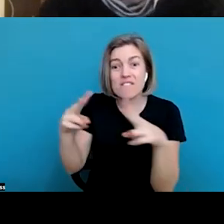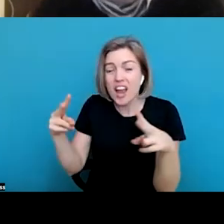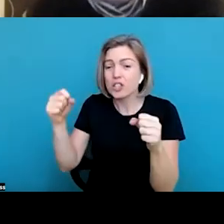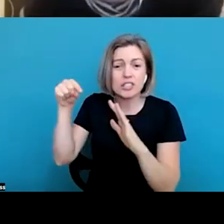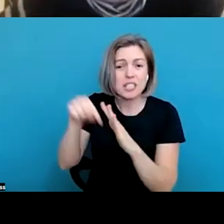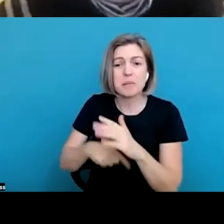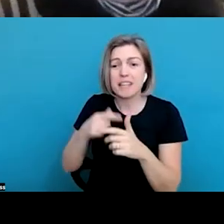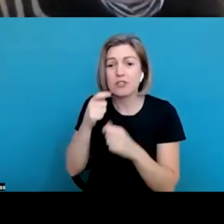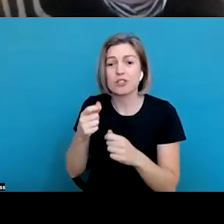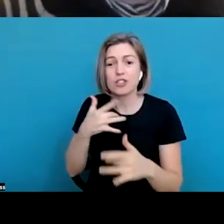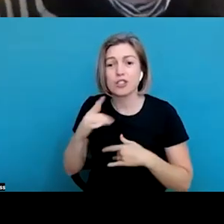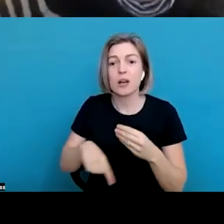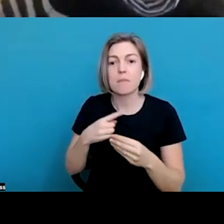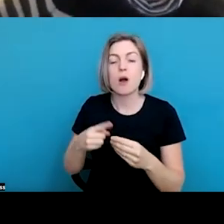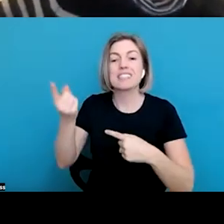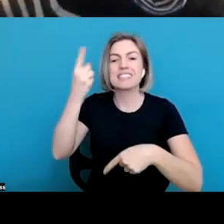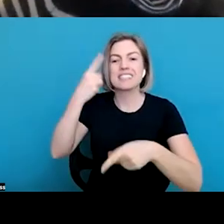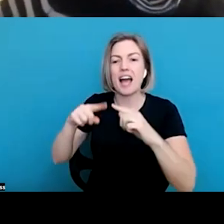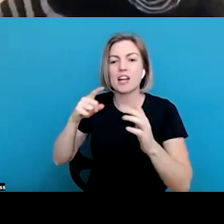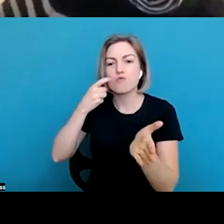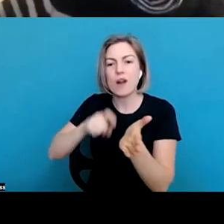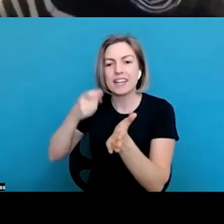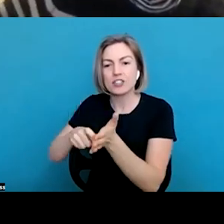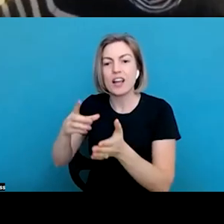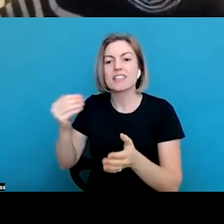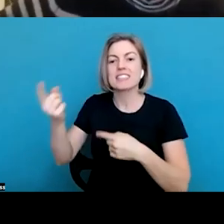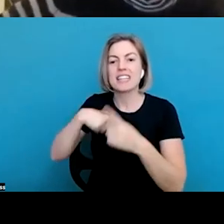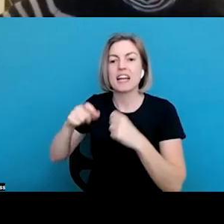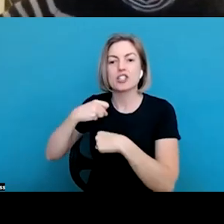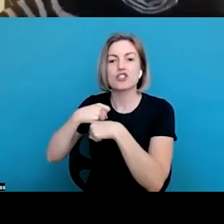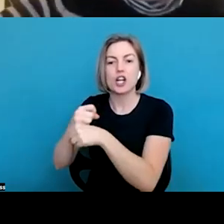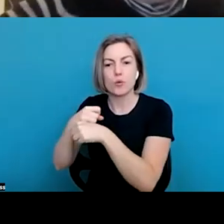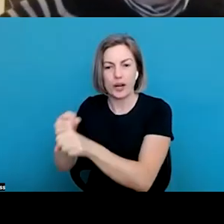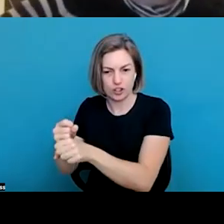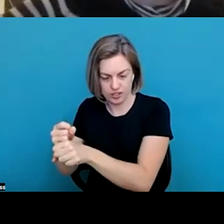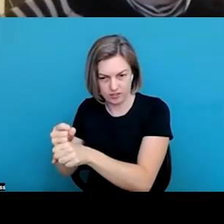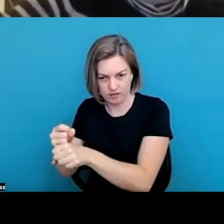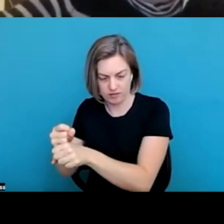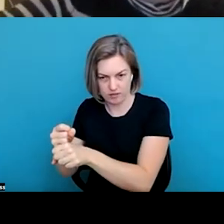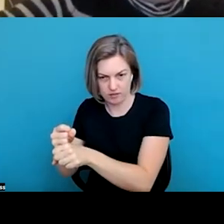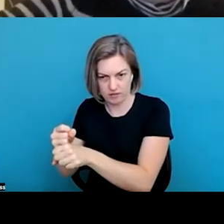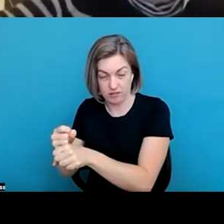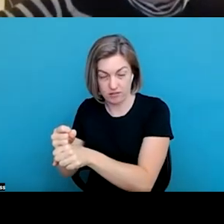about sign recognition and sign generation. And I don't think we are there yet on either.